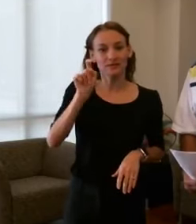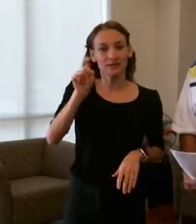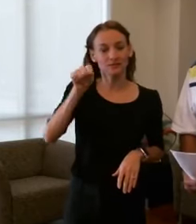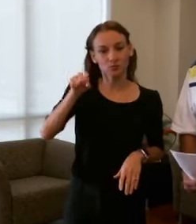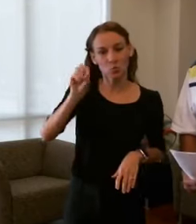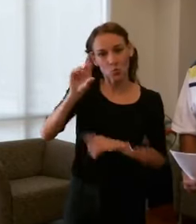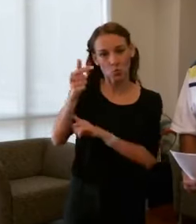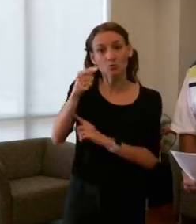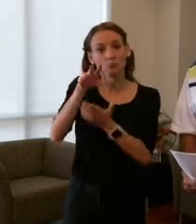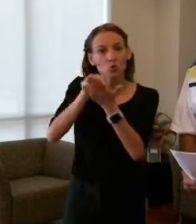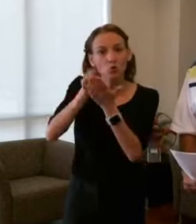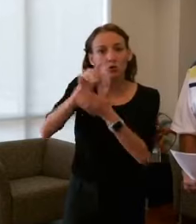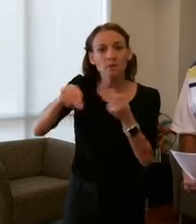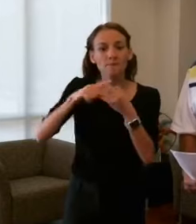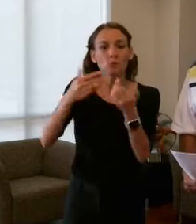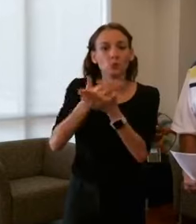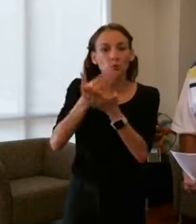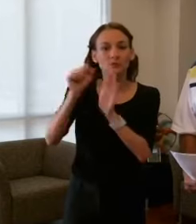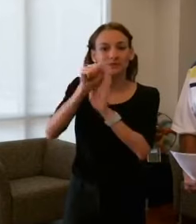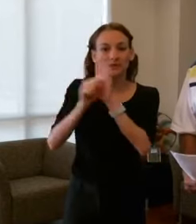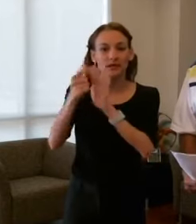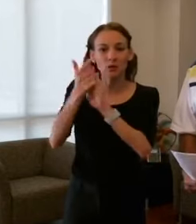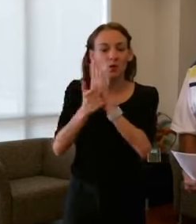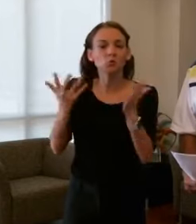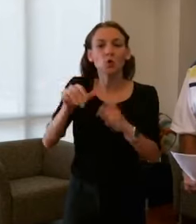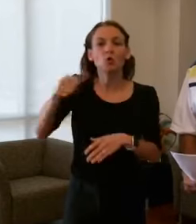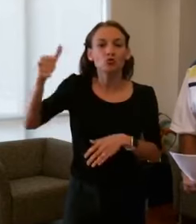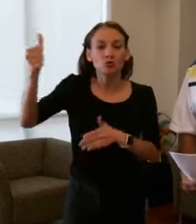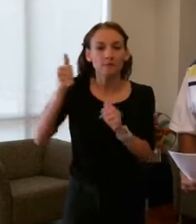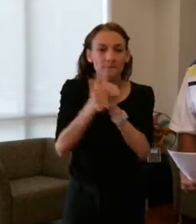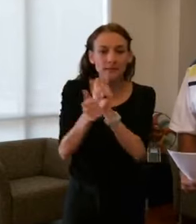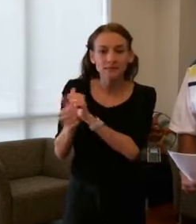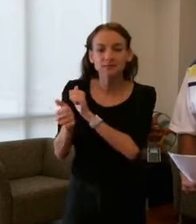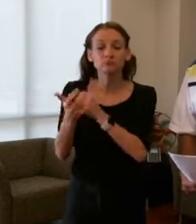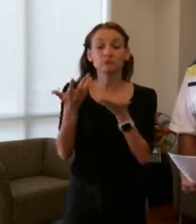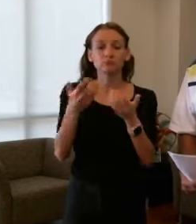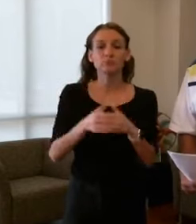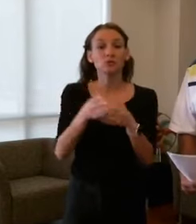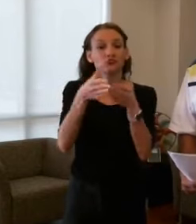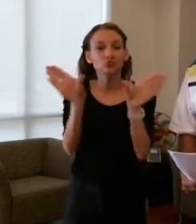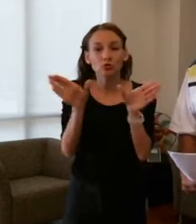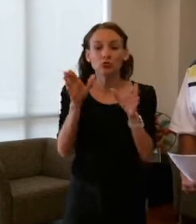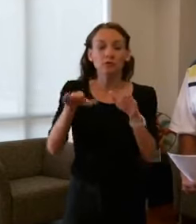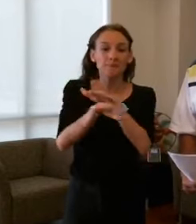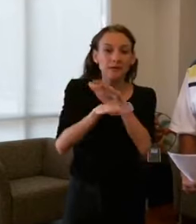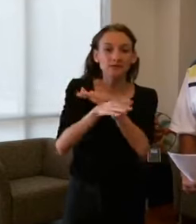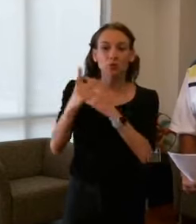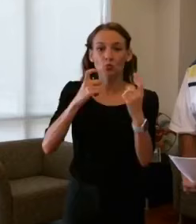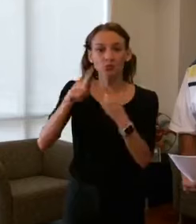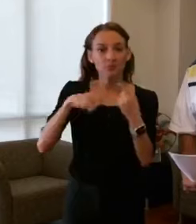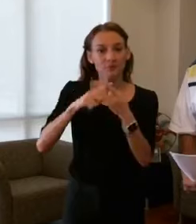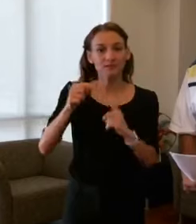We'll have resources posted about new state laws. In general, if you have any basic questions about special education,